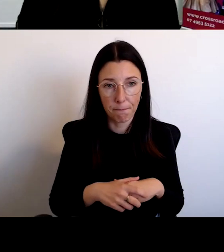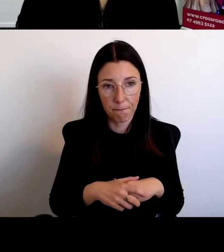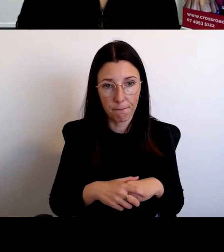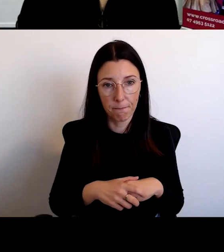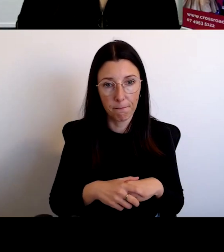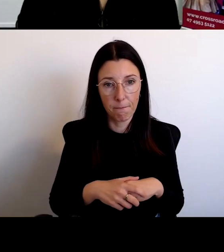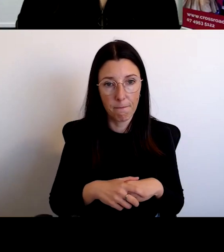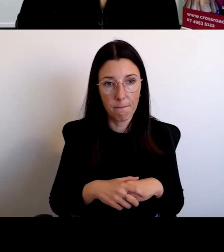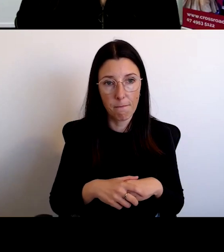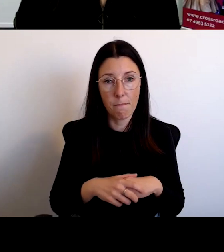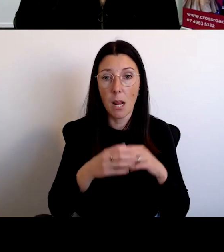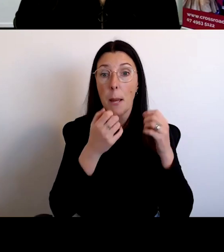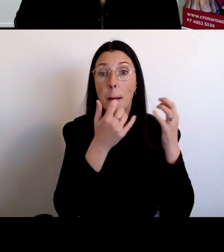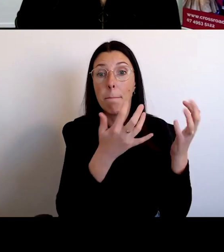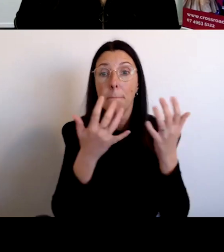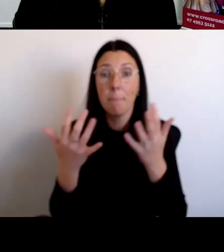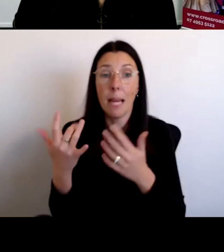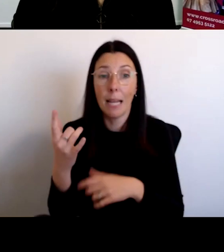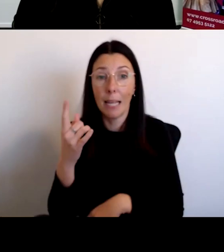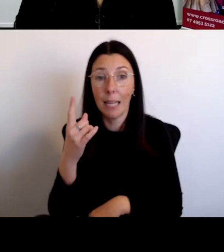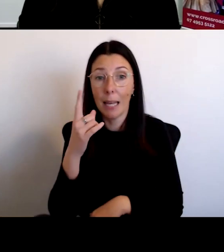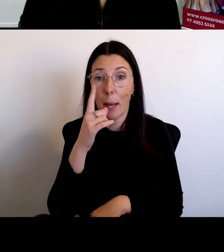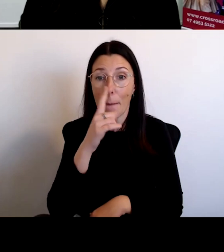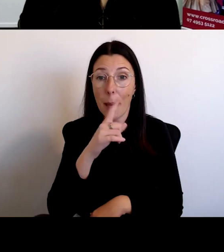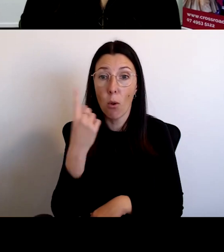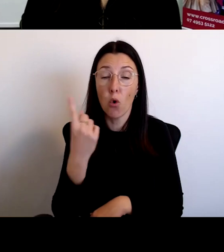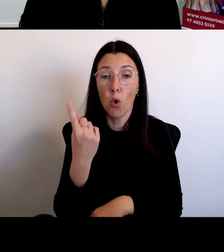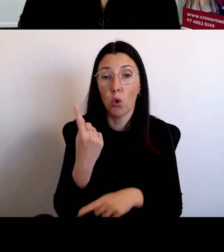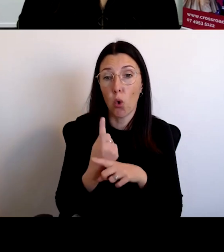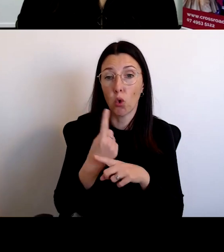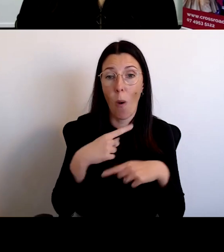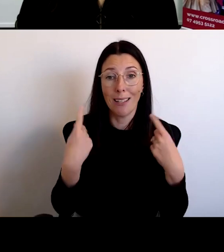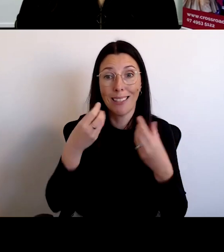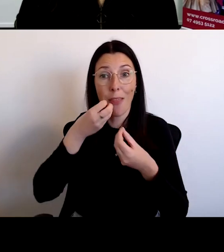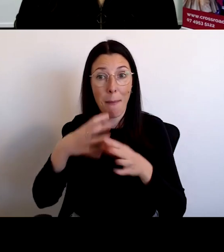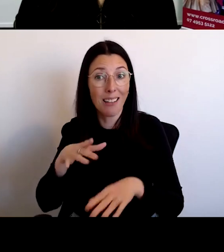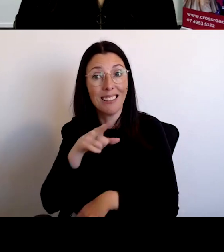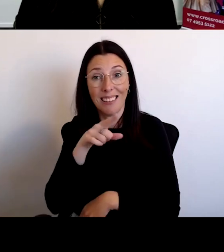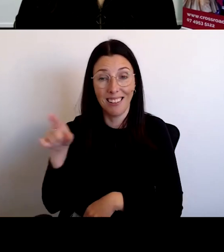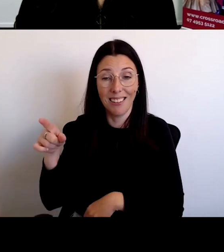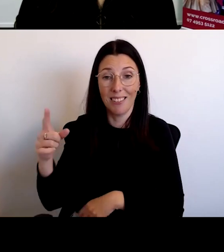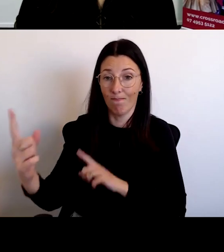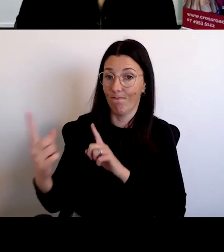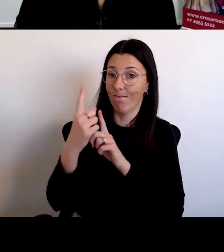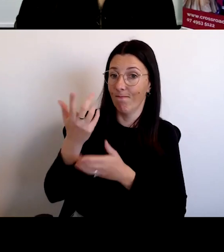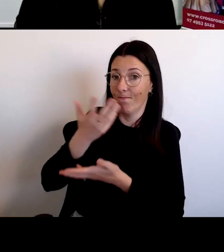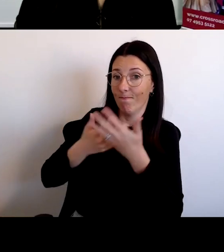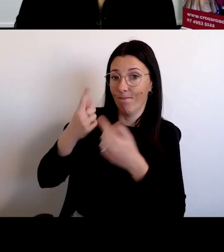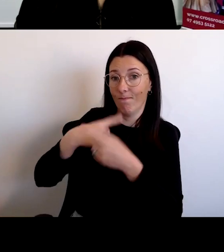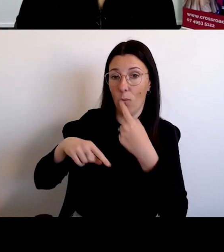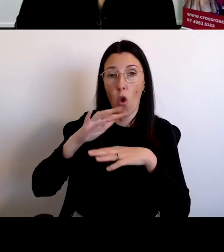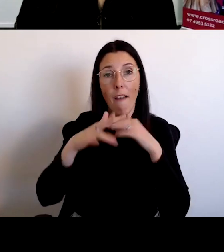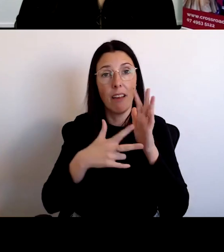Many of our guests spoke to us at the party about the Visual project with others also